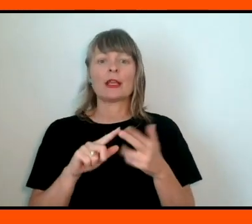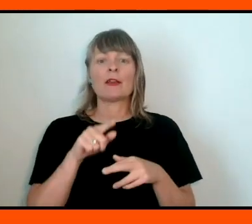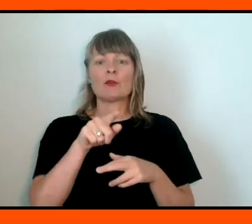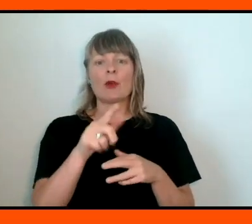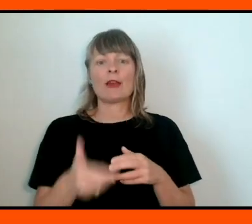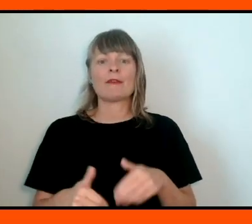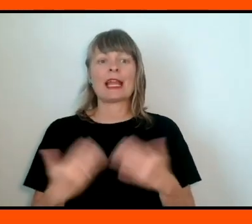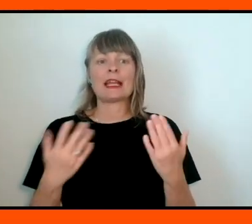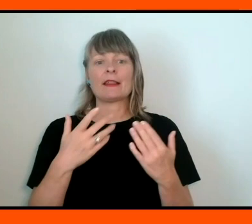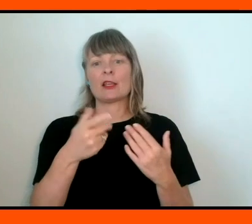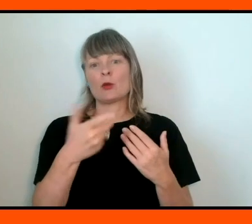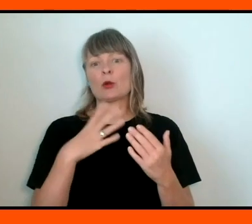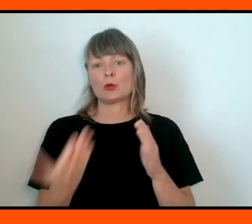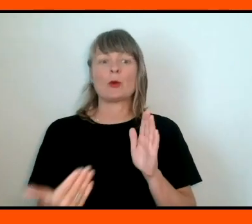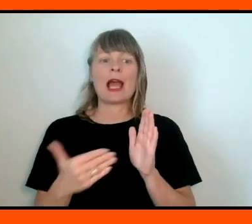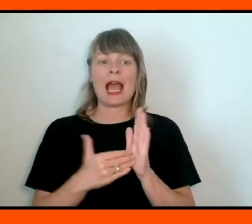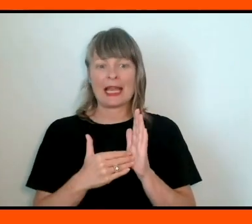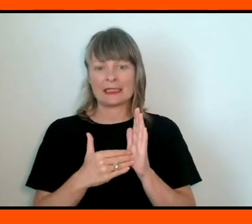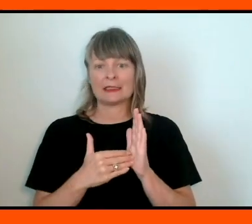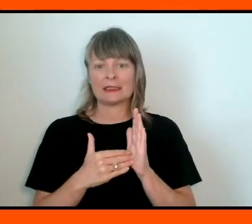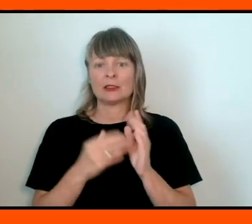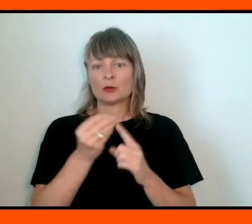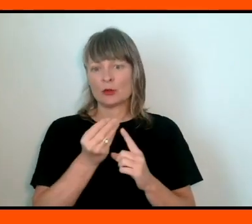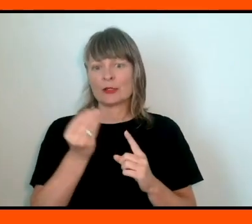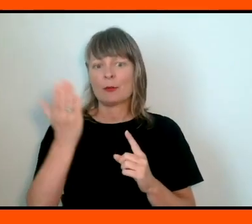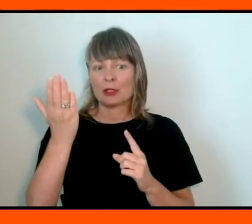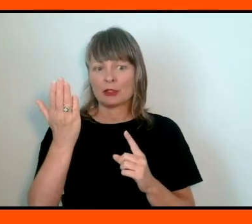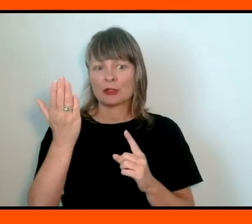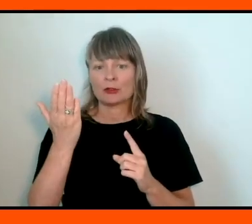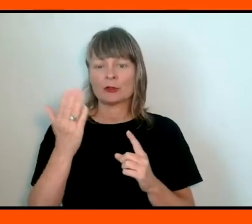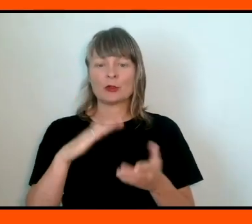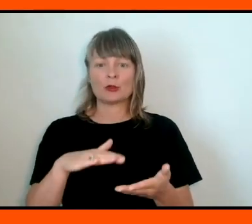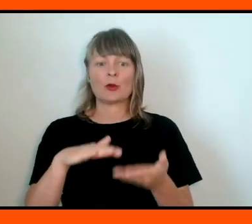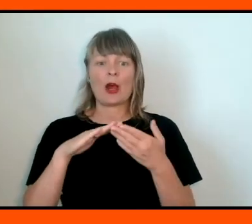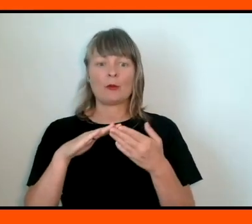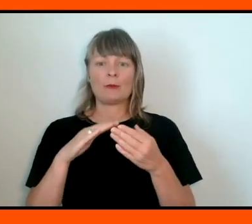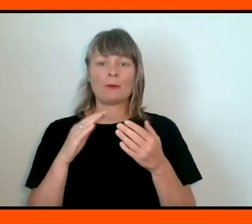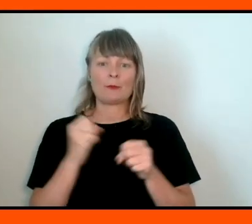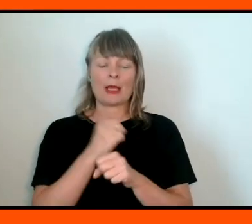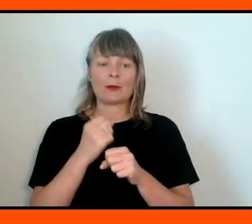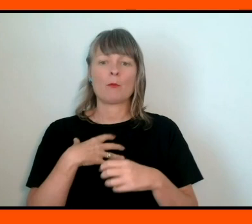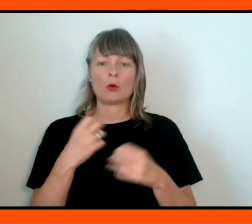about why you need it to help strengthen the evidence base I certainly would encourage it